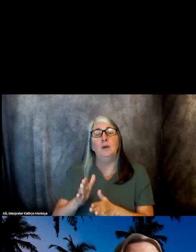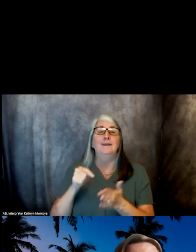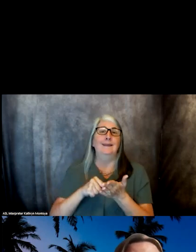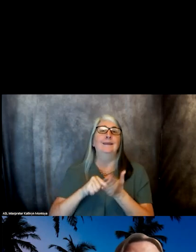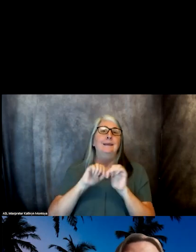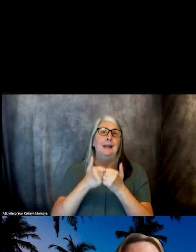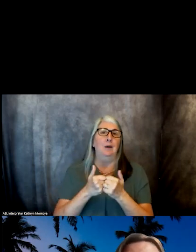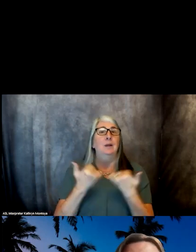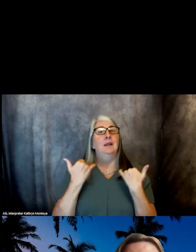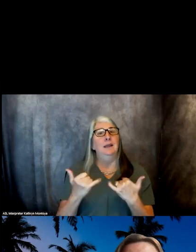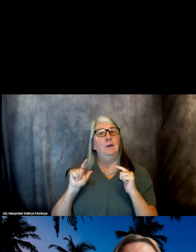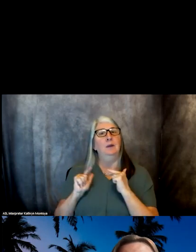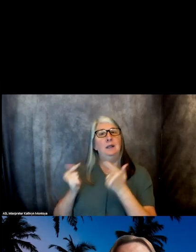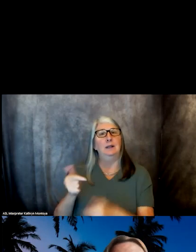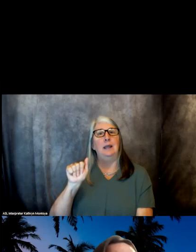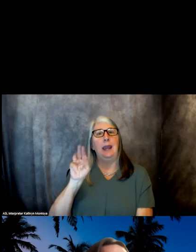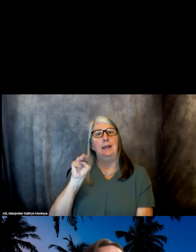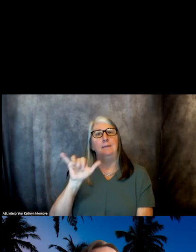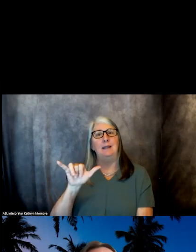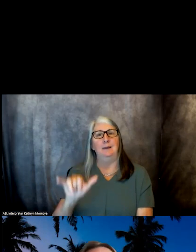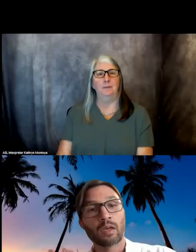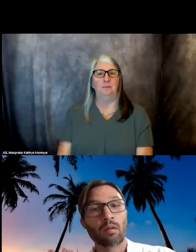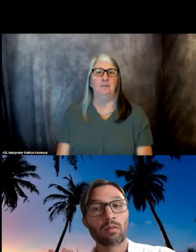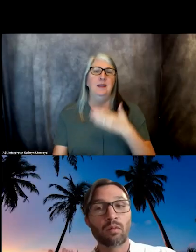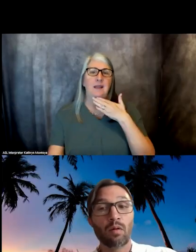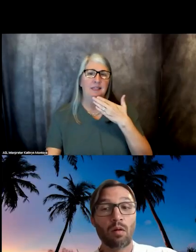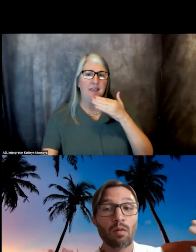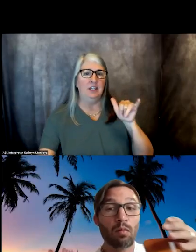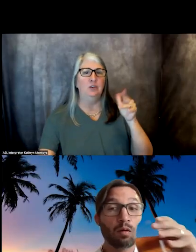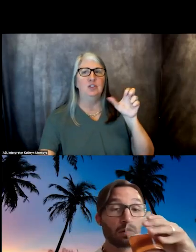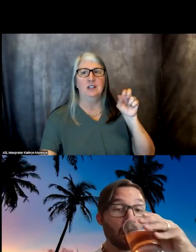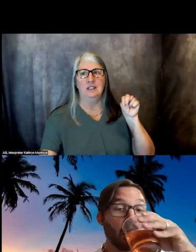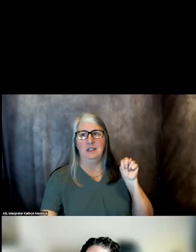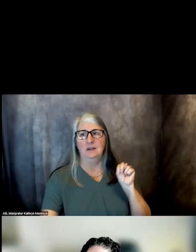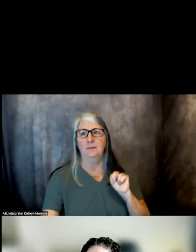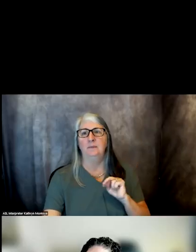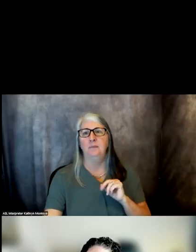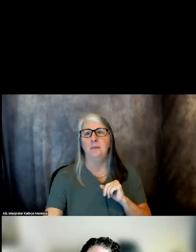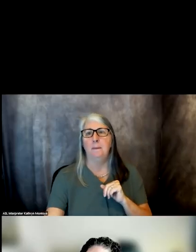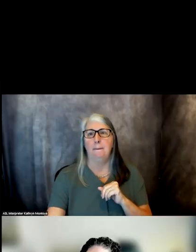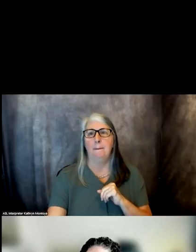THANK YOU, JUSTIN. I HOPE YOU ARE ALL EXCITED ABOUT THIS AS